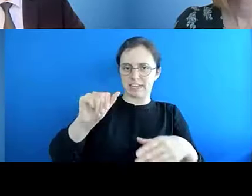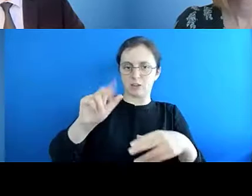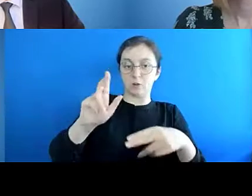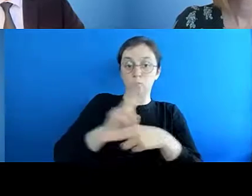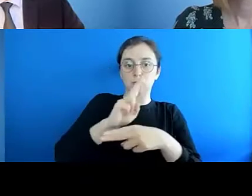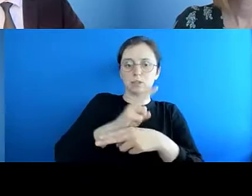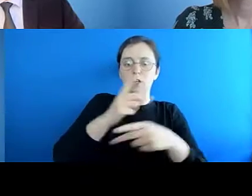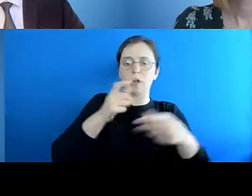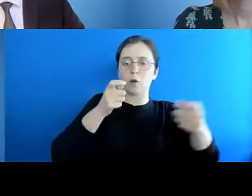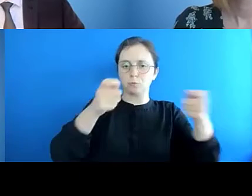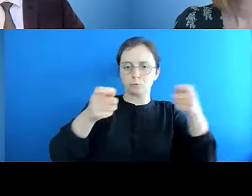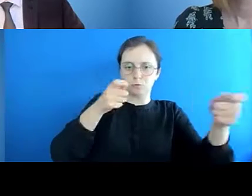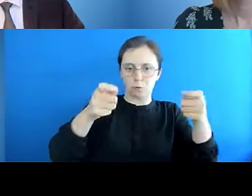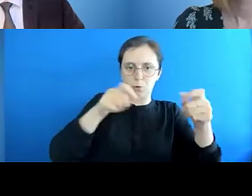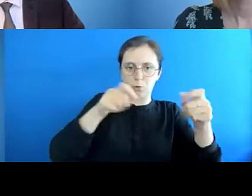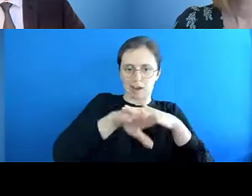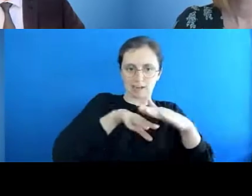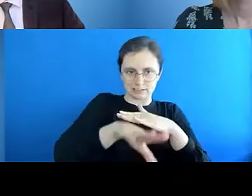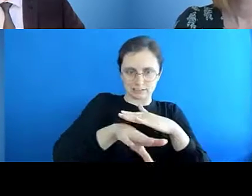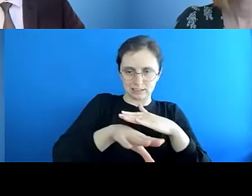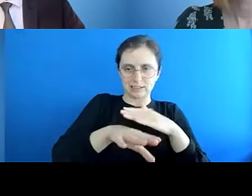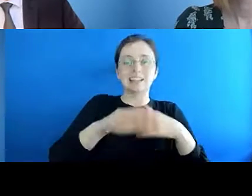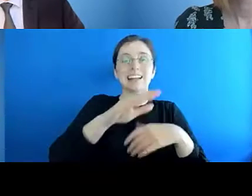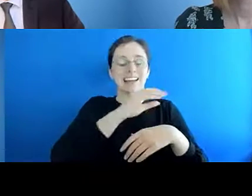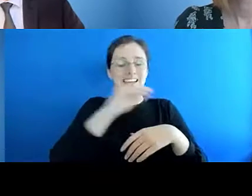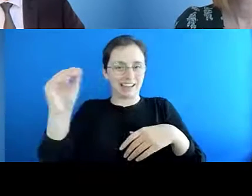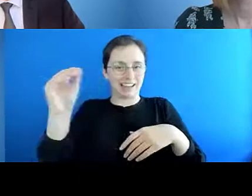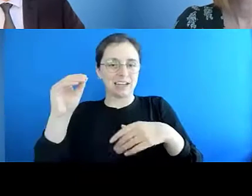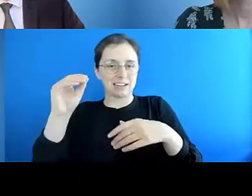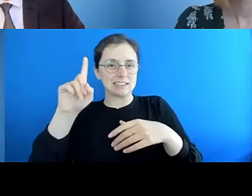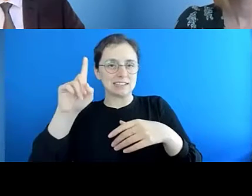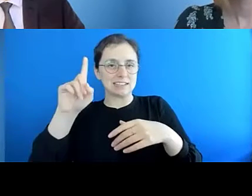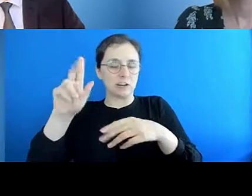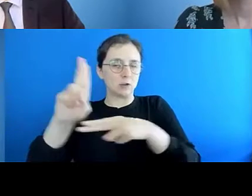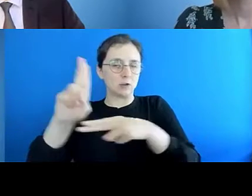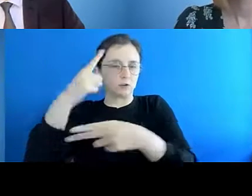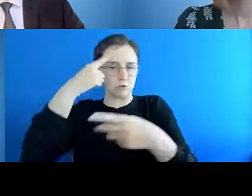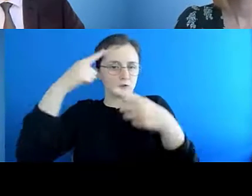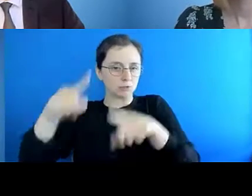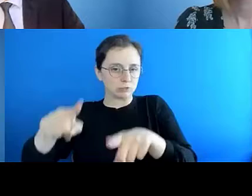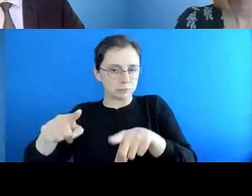and some thoughts also on the use of data-use agreements, so we'll be finalizing that later this year as well